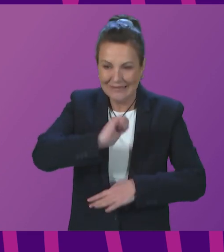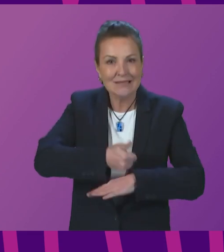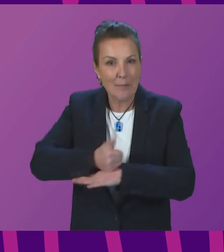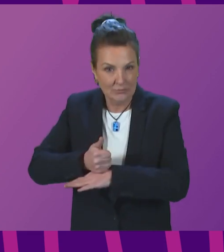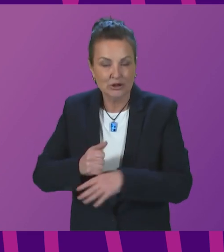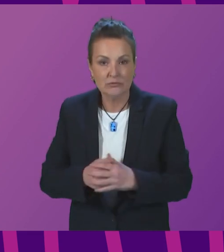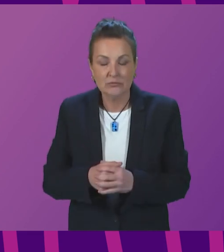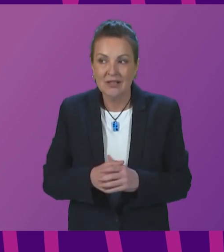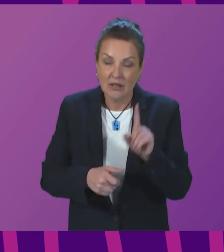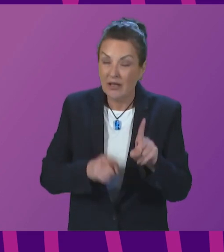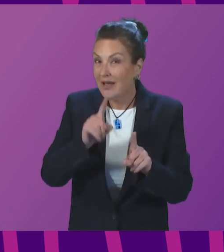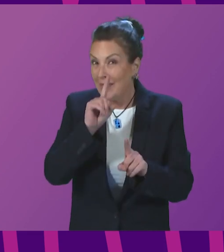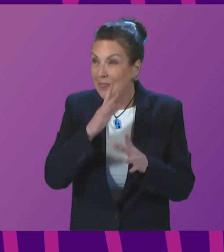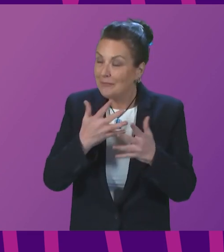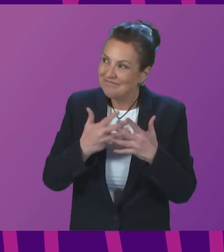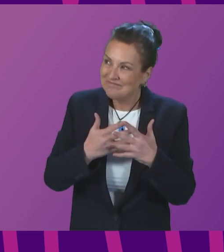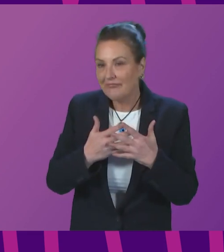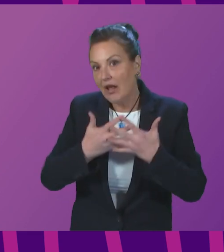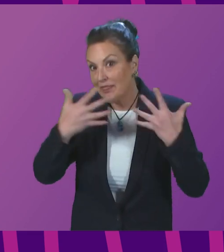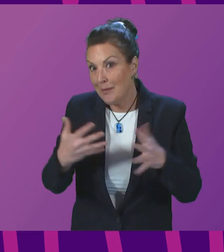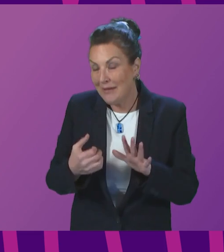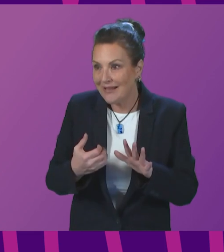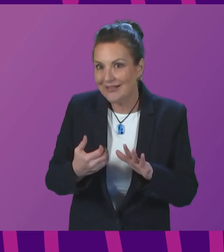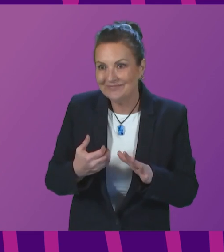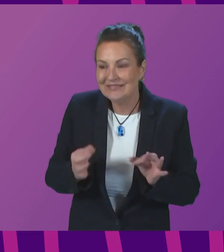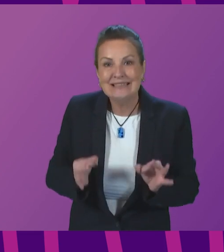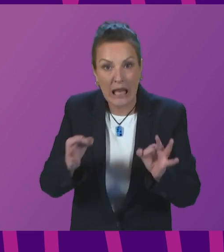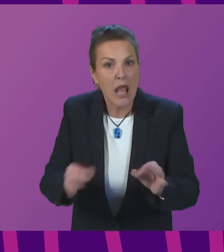The big hold-up at the moment—we are working constructively with the UK Government to try